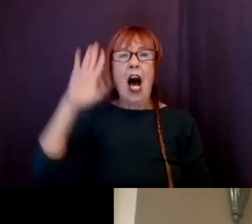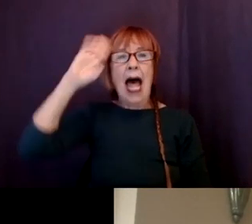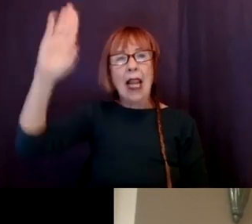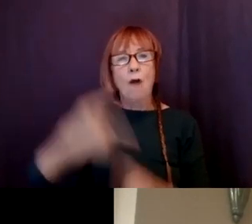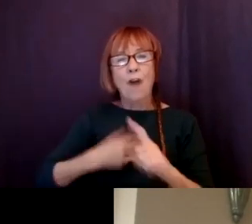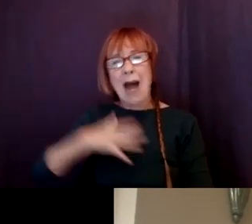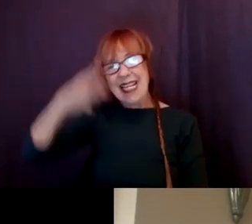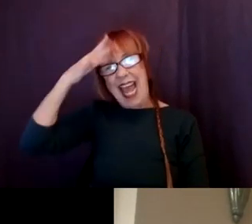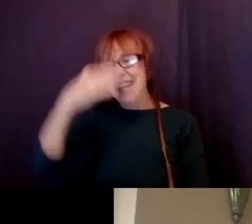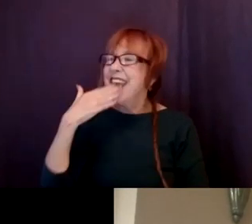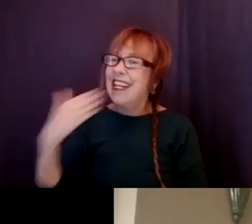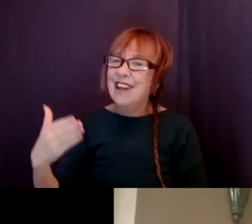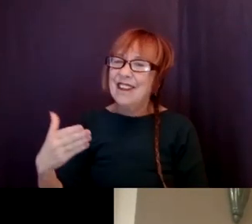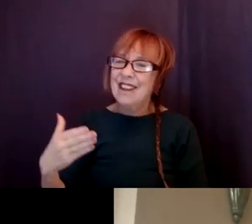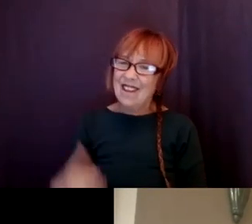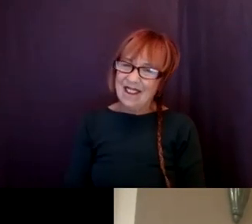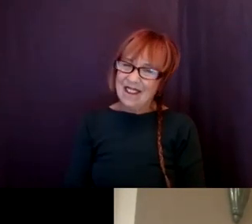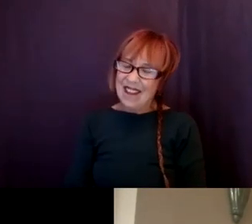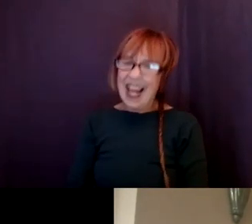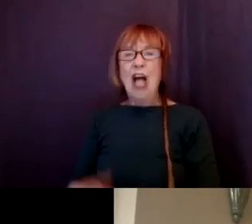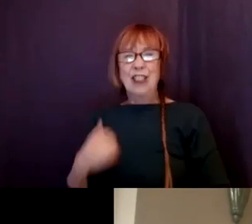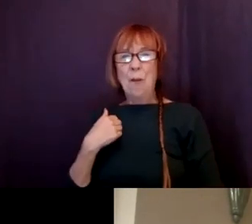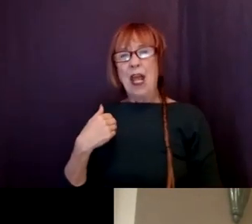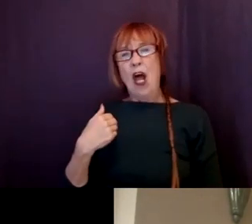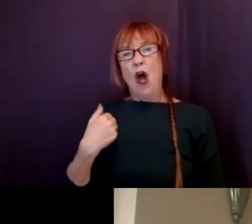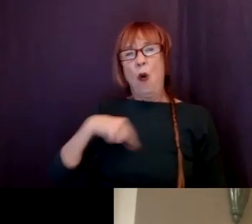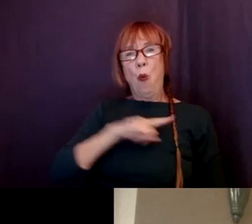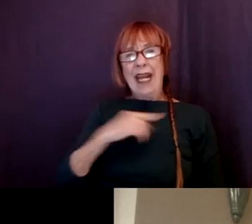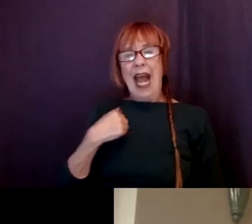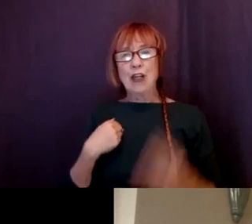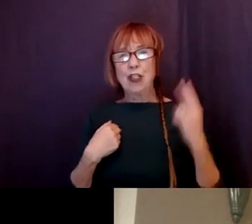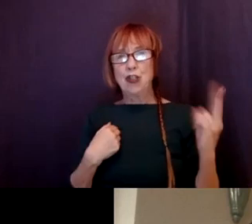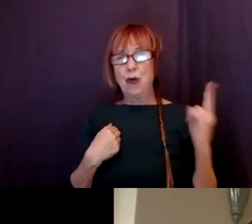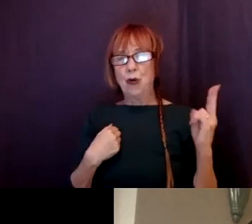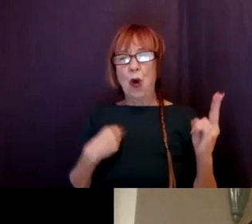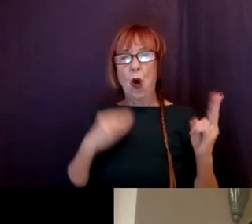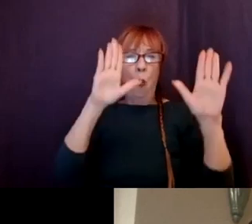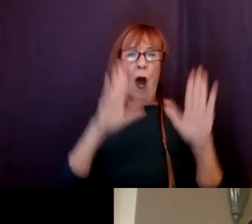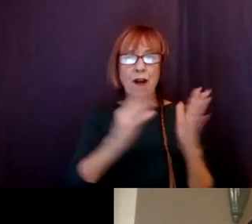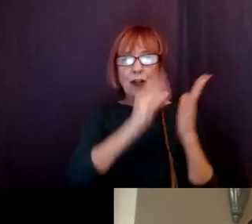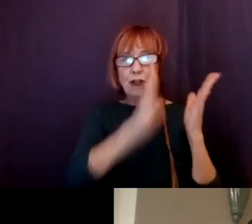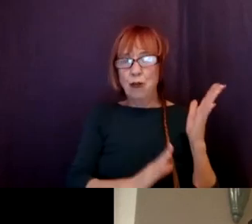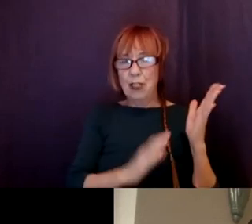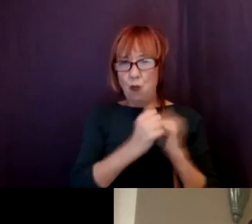We have two wonderful students with us today that are going to join us,